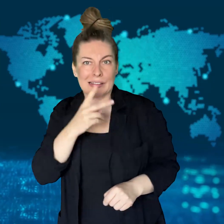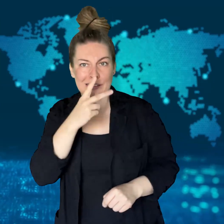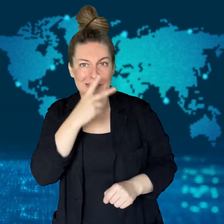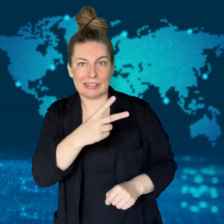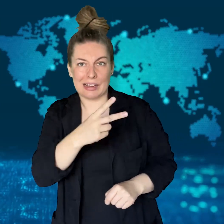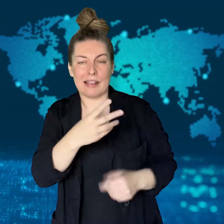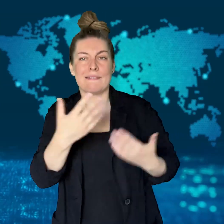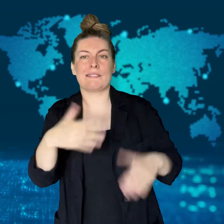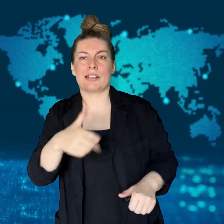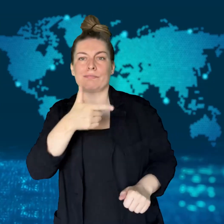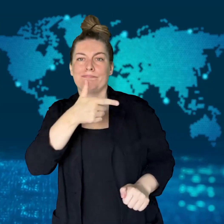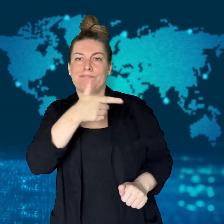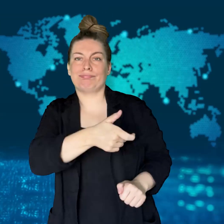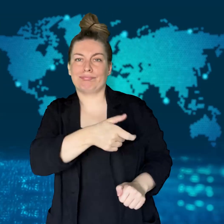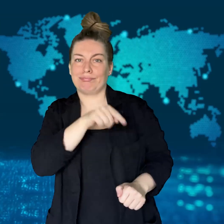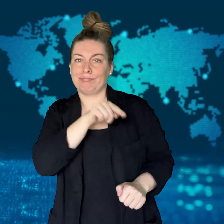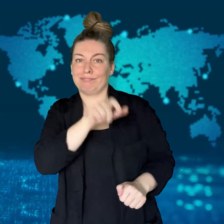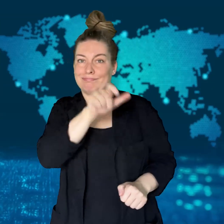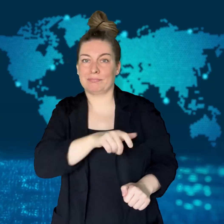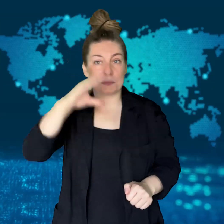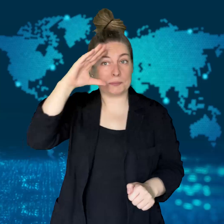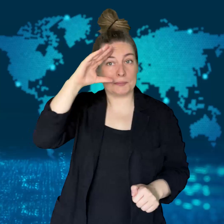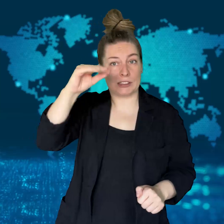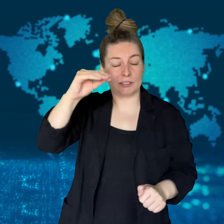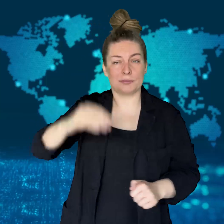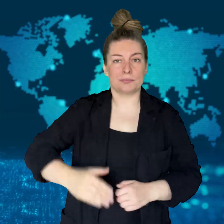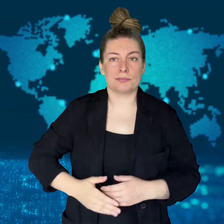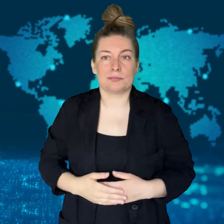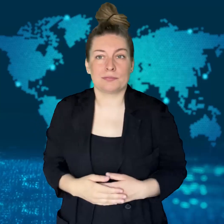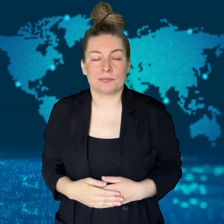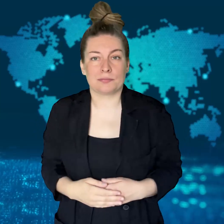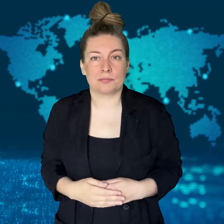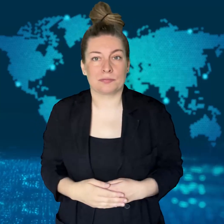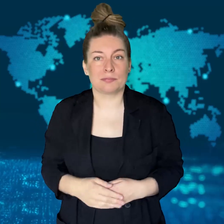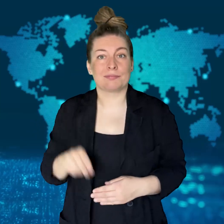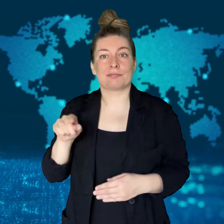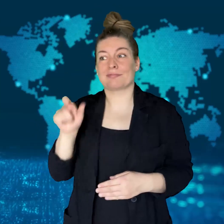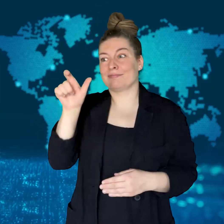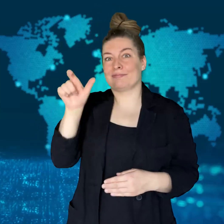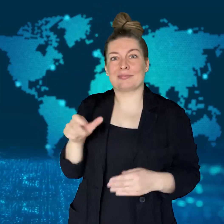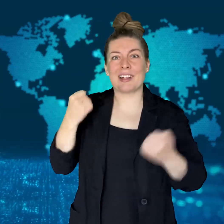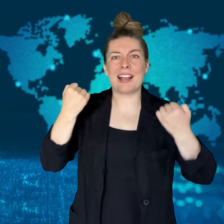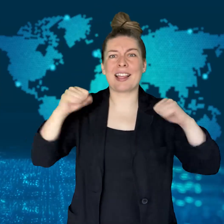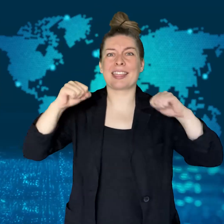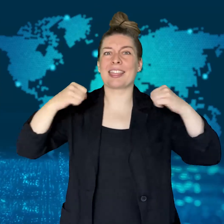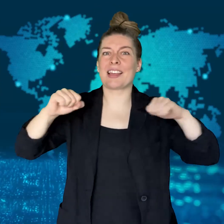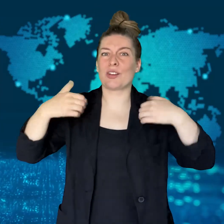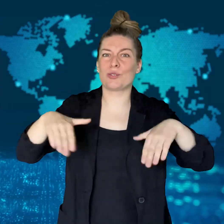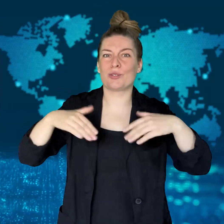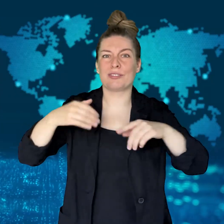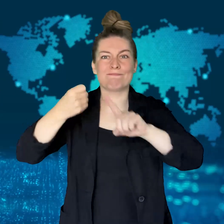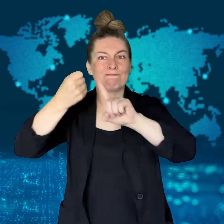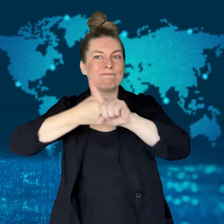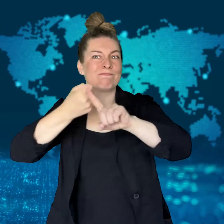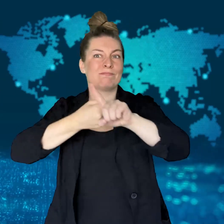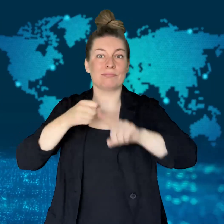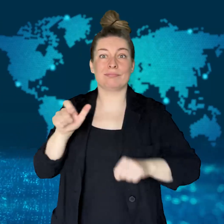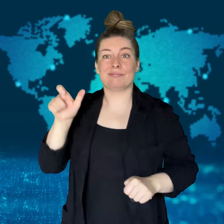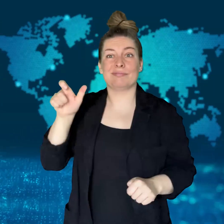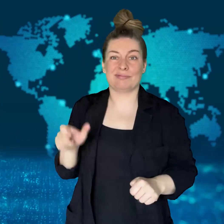Another officer shot and injured the attacker, ending the incident.